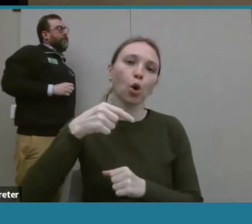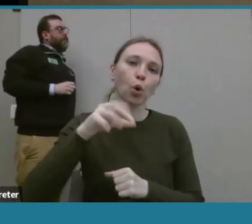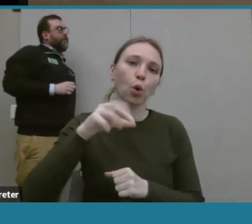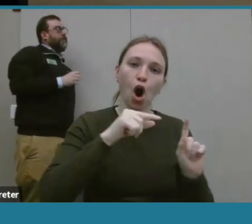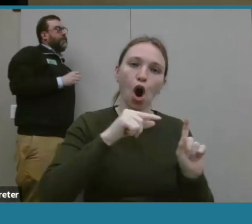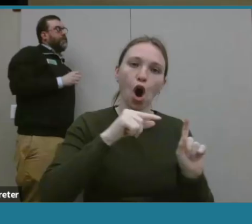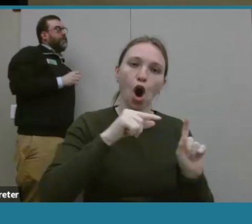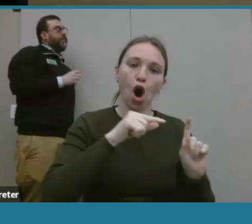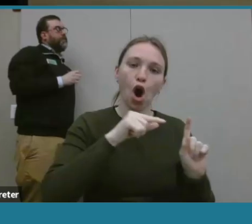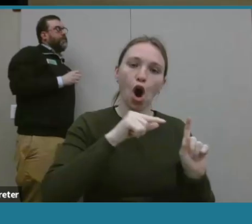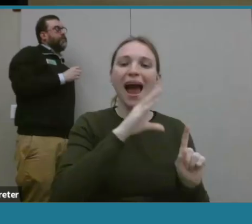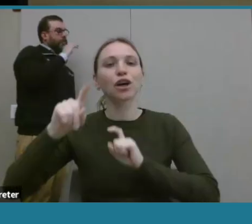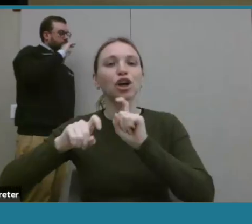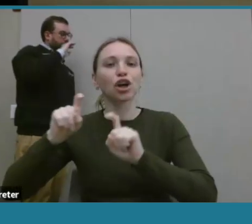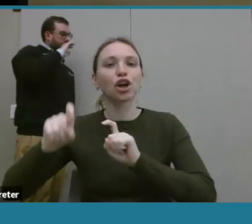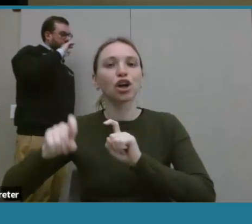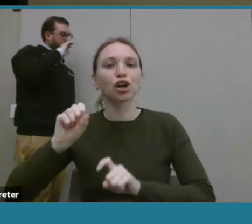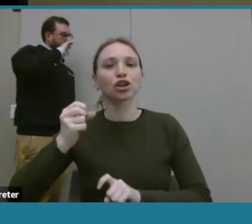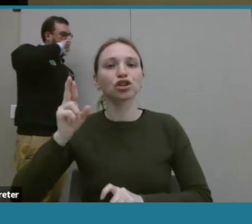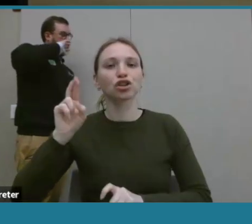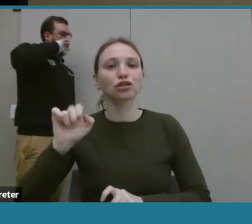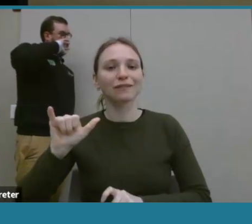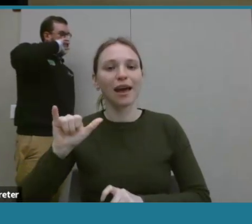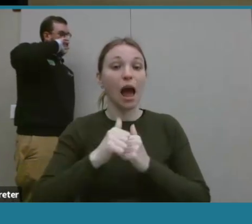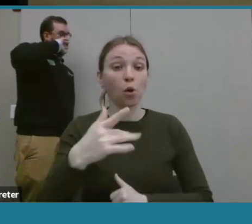survey about how you liked this experience, didn't like this experience,